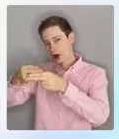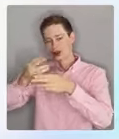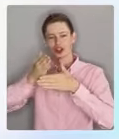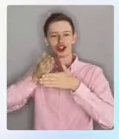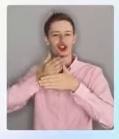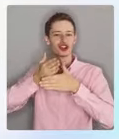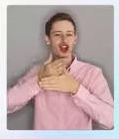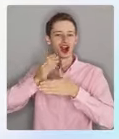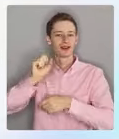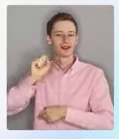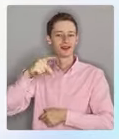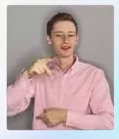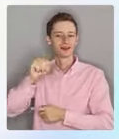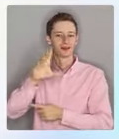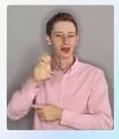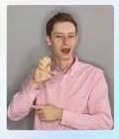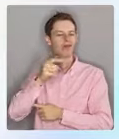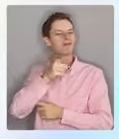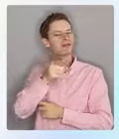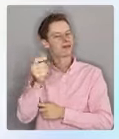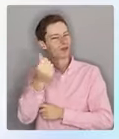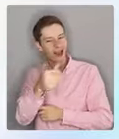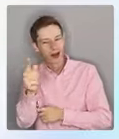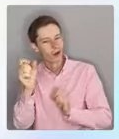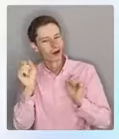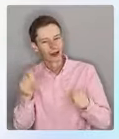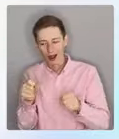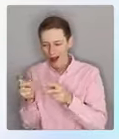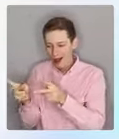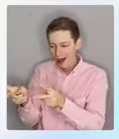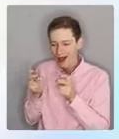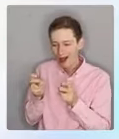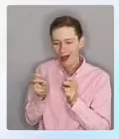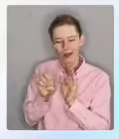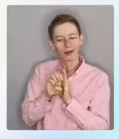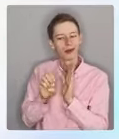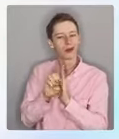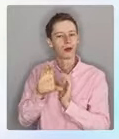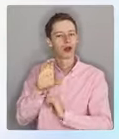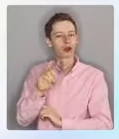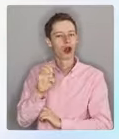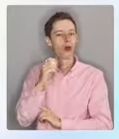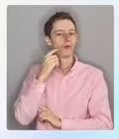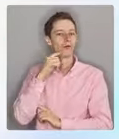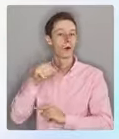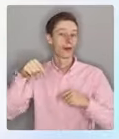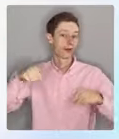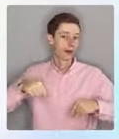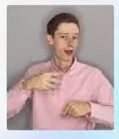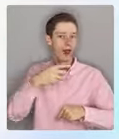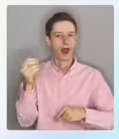called SharedSpaces that anyone can look to for example code for this and other APIs.